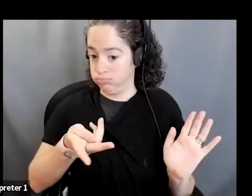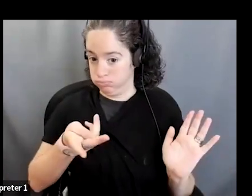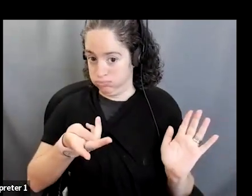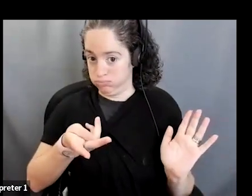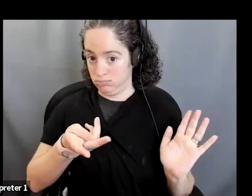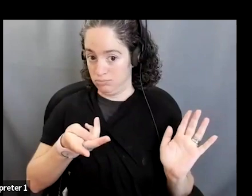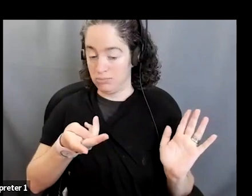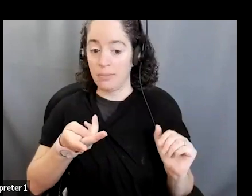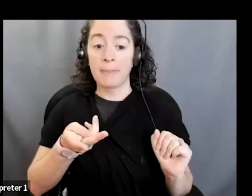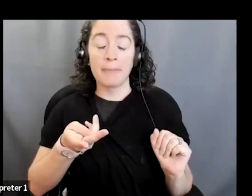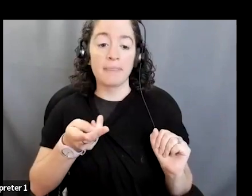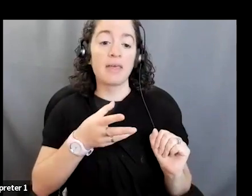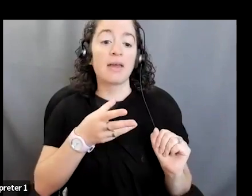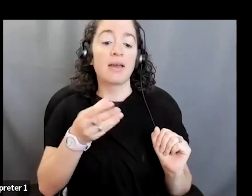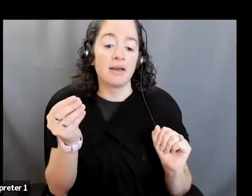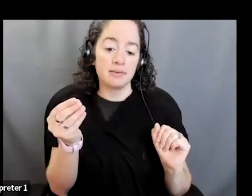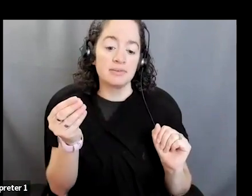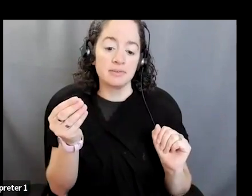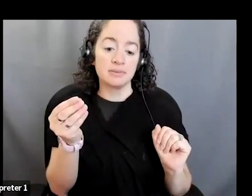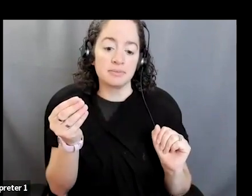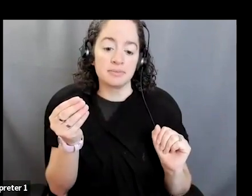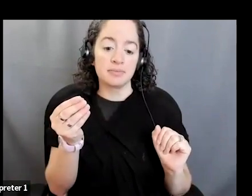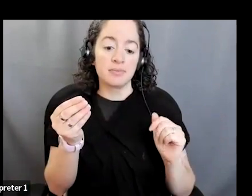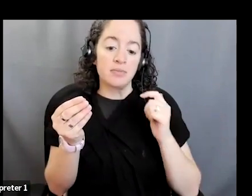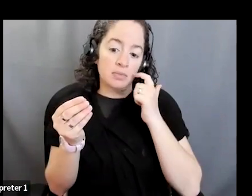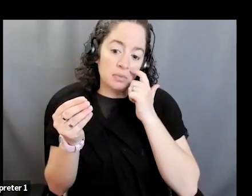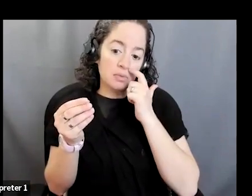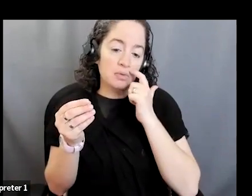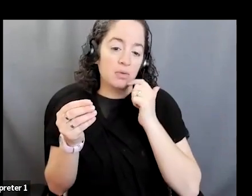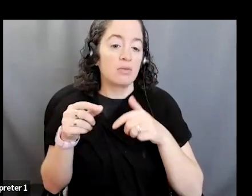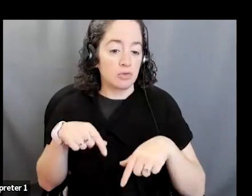We will be using the Q&A feature during today's webinar,